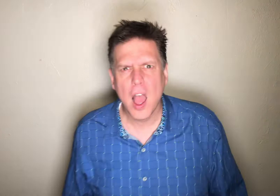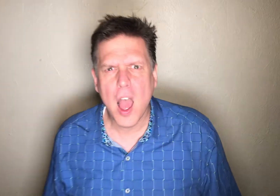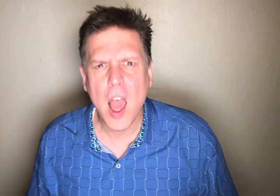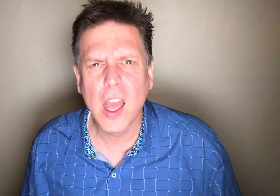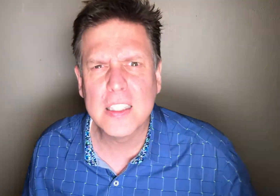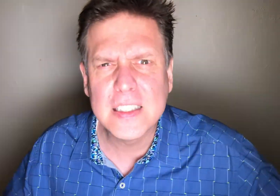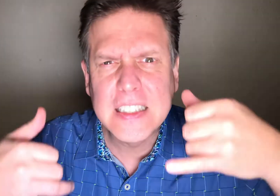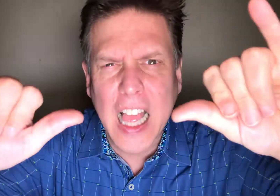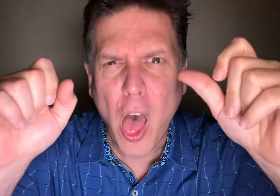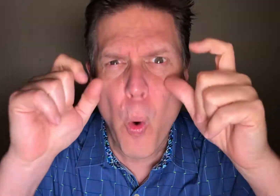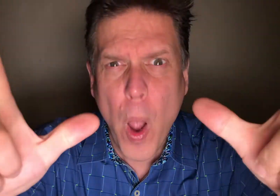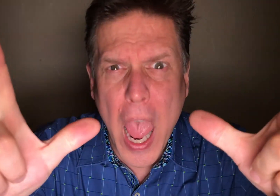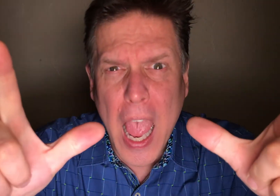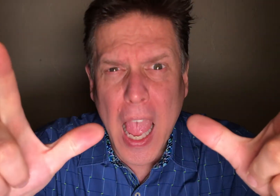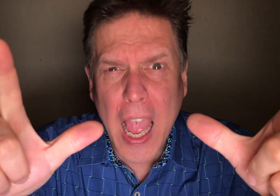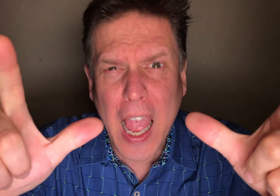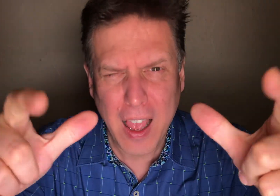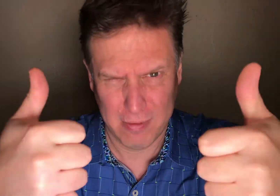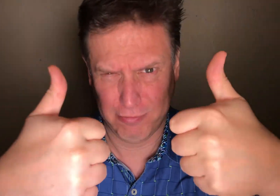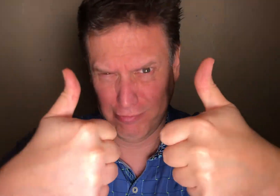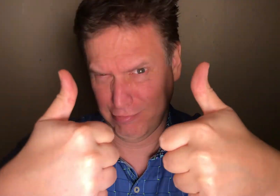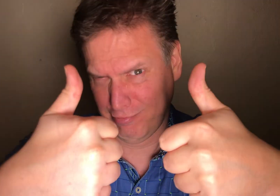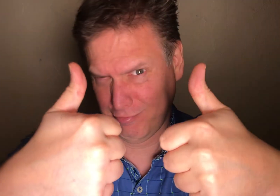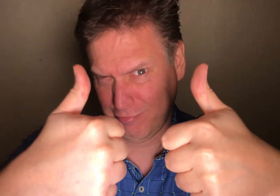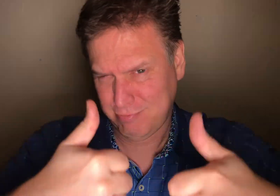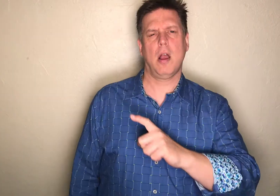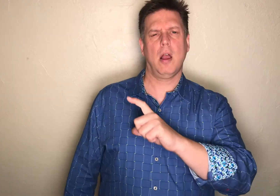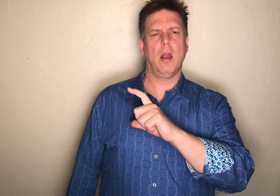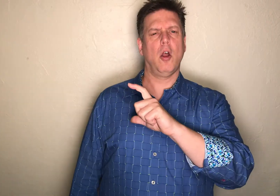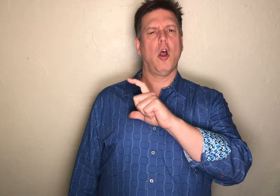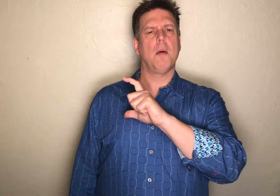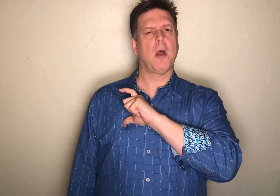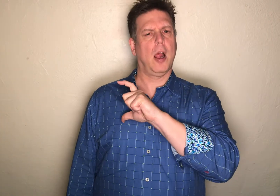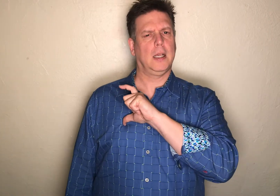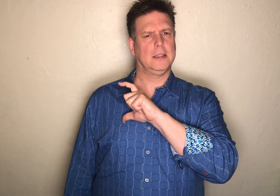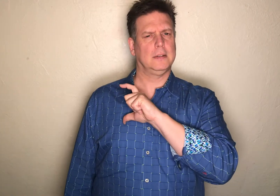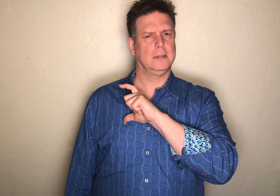hey you still awake?